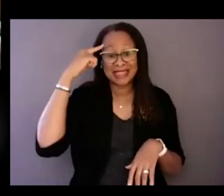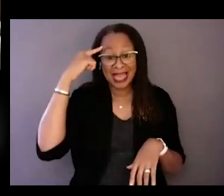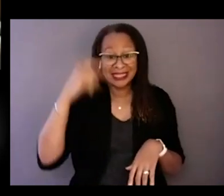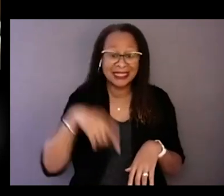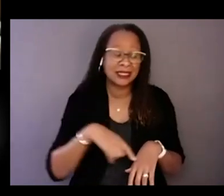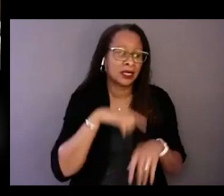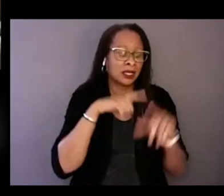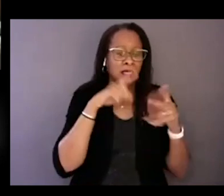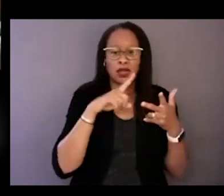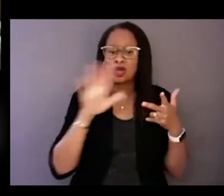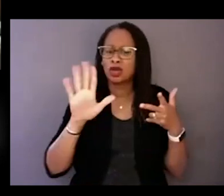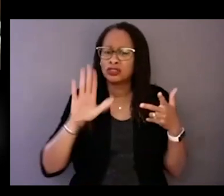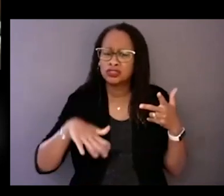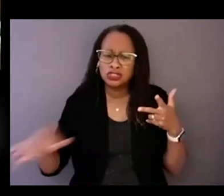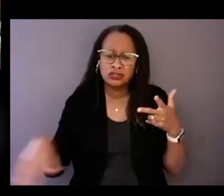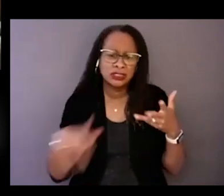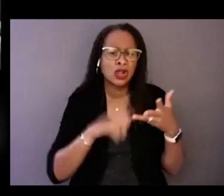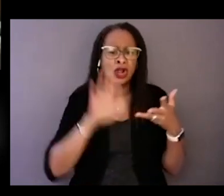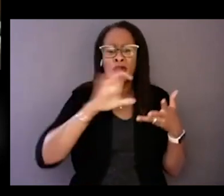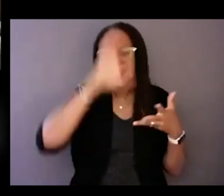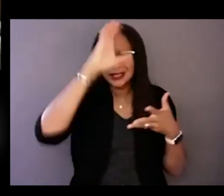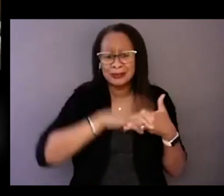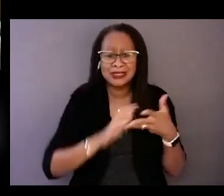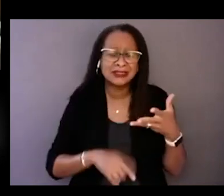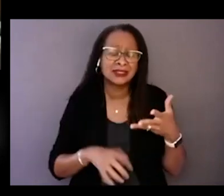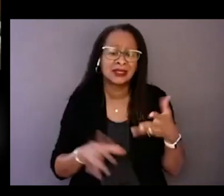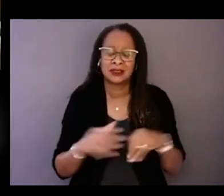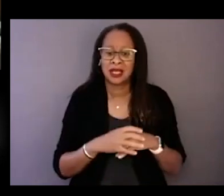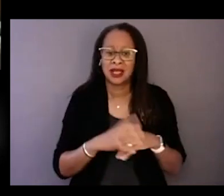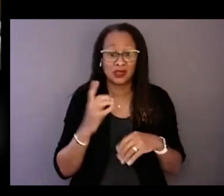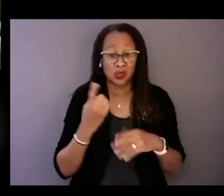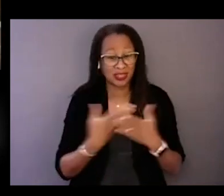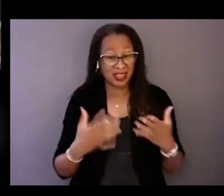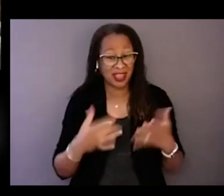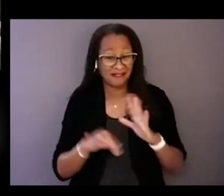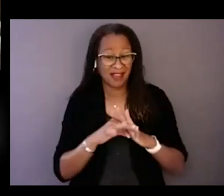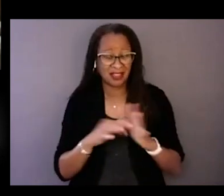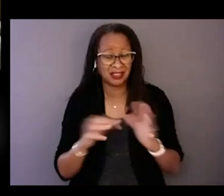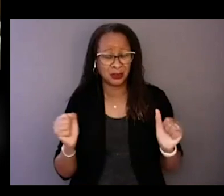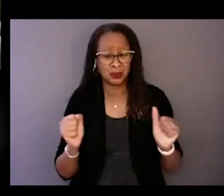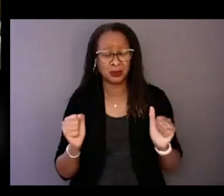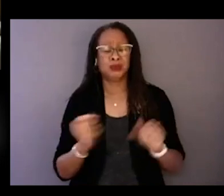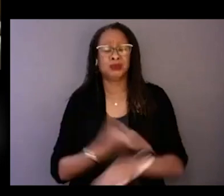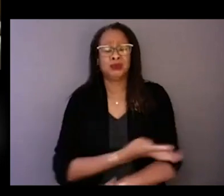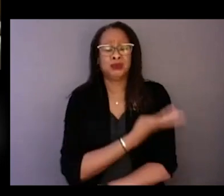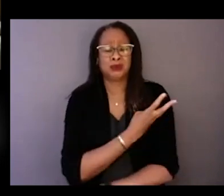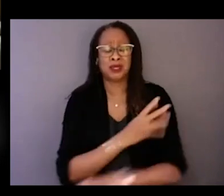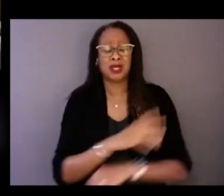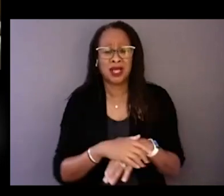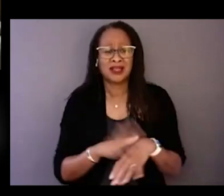And there's something I find really chilling about watching the contestants sort of laugh